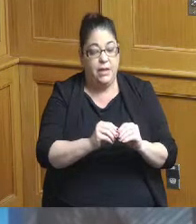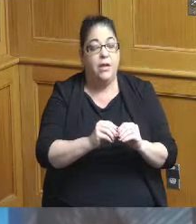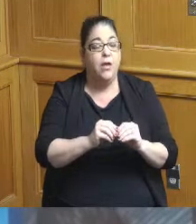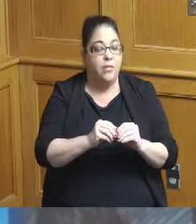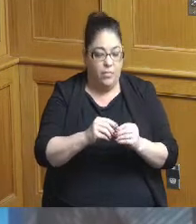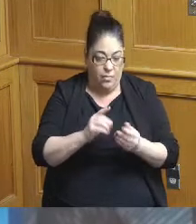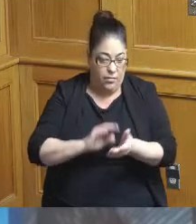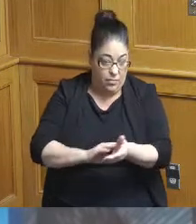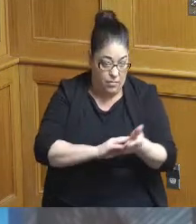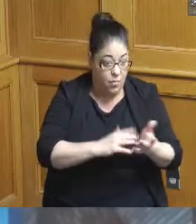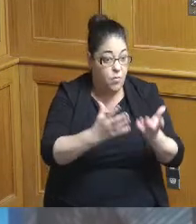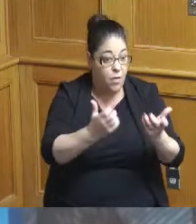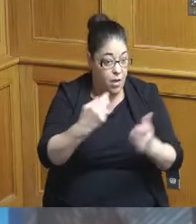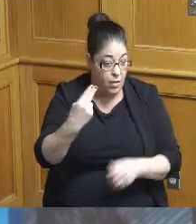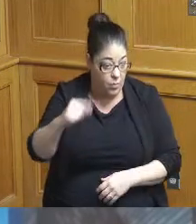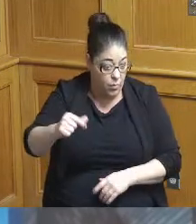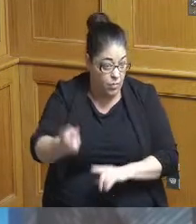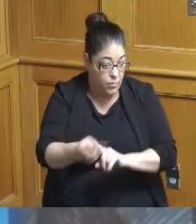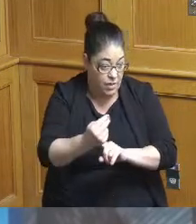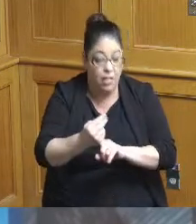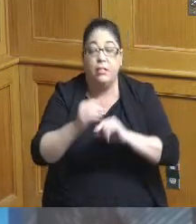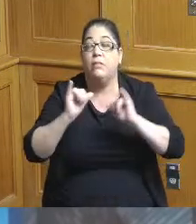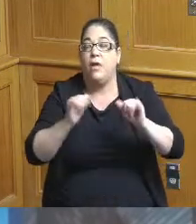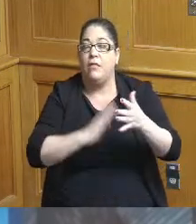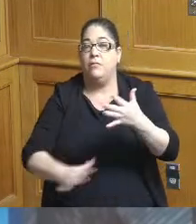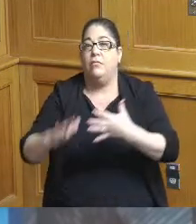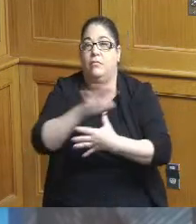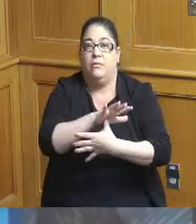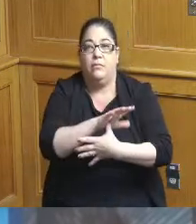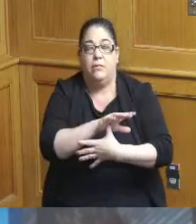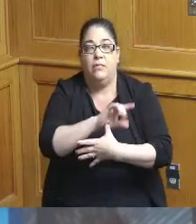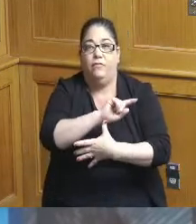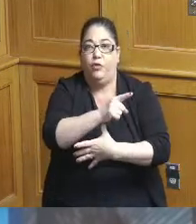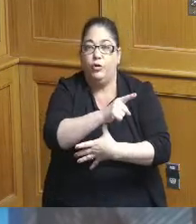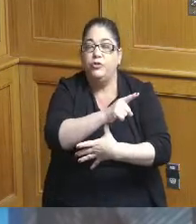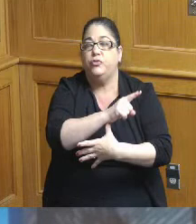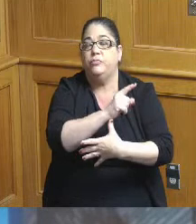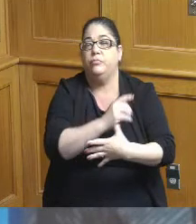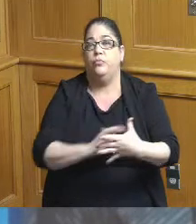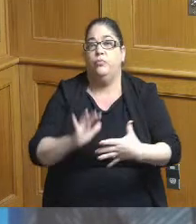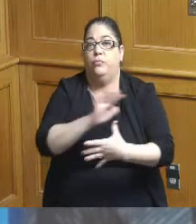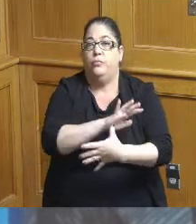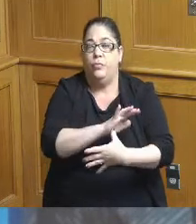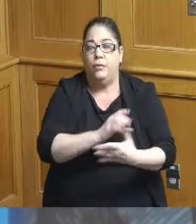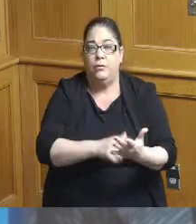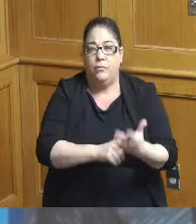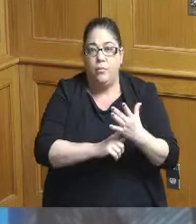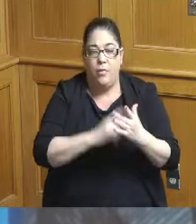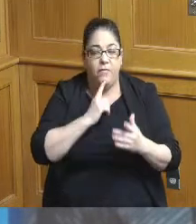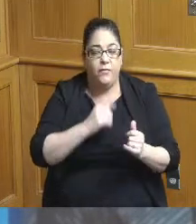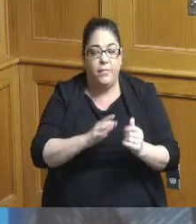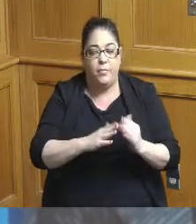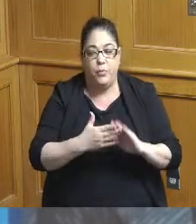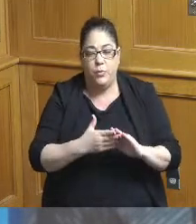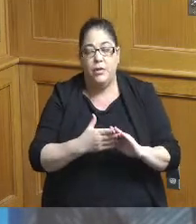as the number one priority of the community if my if memory serves I think the Board has established